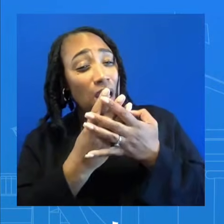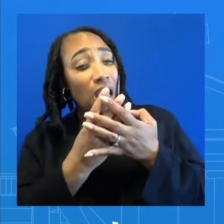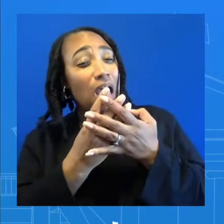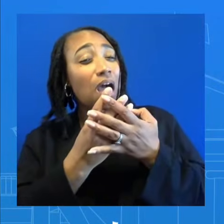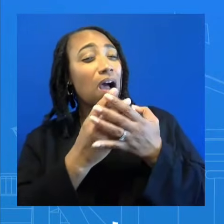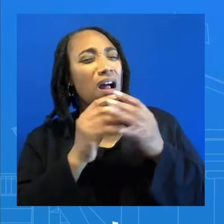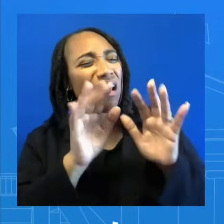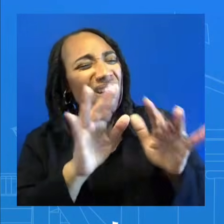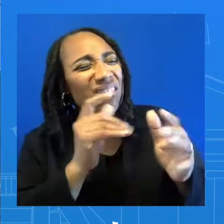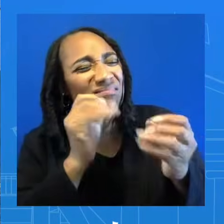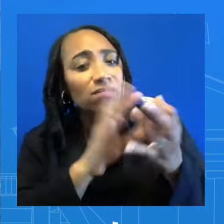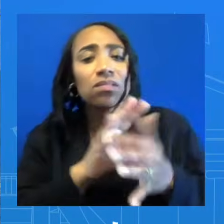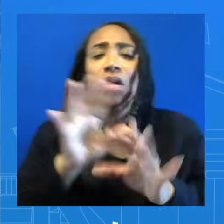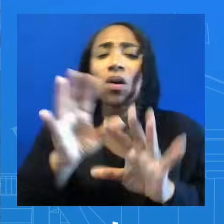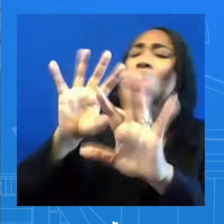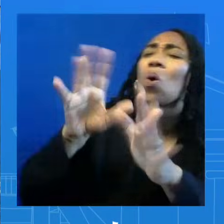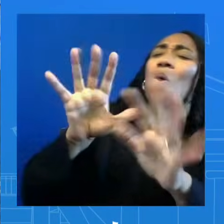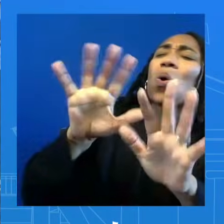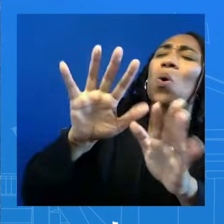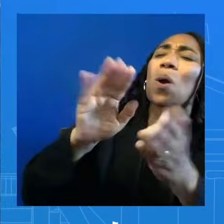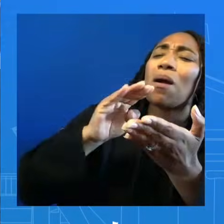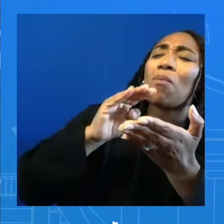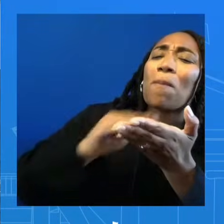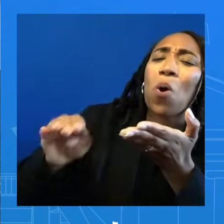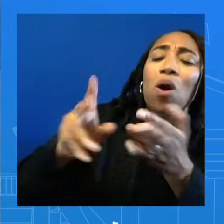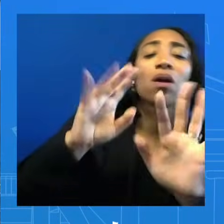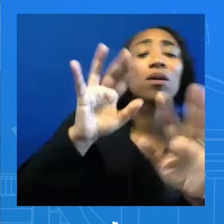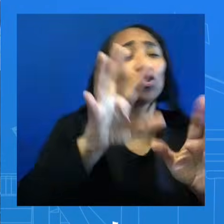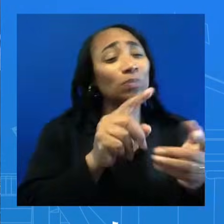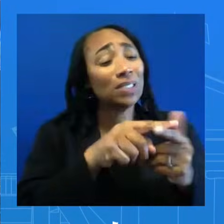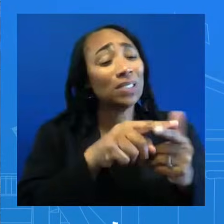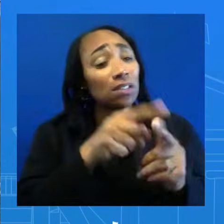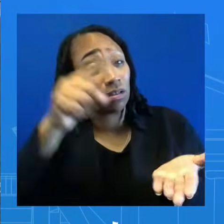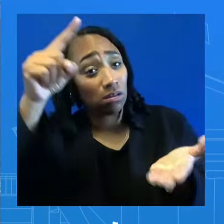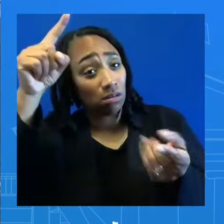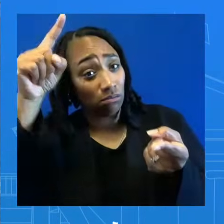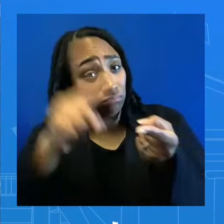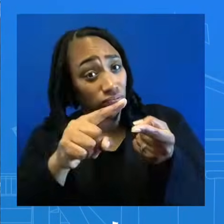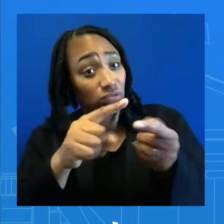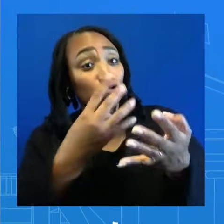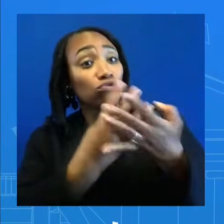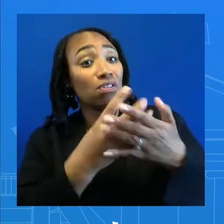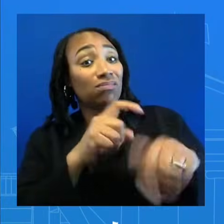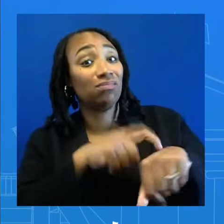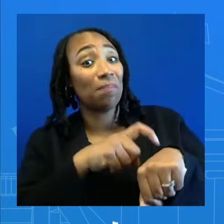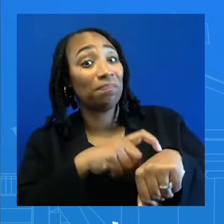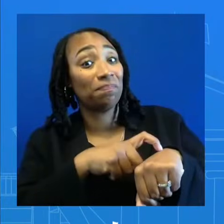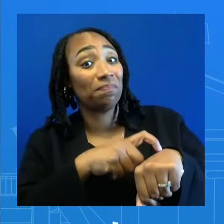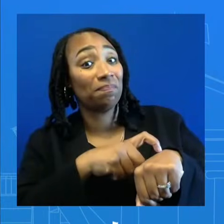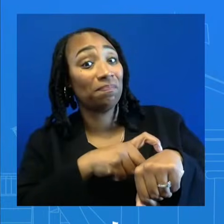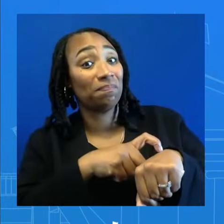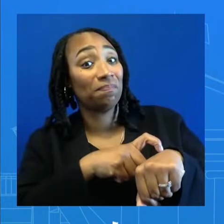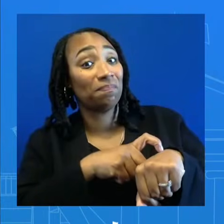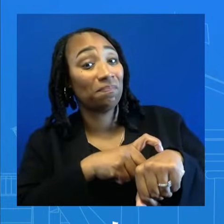The Press: -- those examples I listed are -- Ms. Jean-Pierre: Are the fif- -- The Press: -- part of the 1,500 that received commutations. Ms. Jean-Pierre: Okay. Okay. Because, as you know, there were 39 people who were -- who were pardoned. So, two different things,